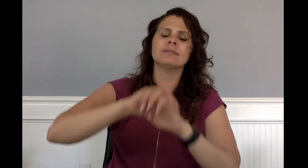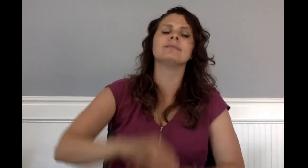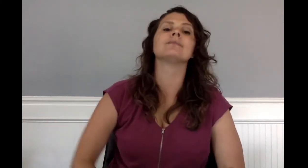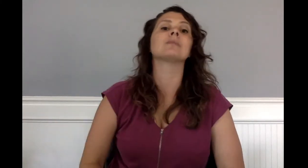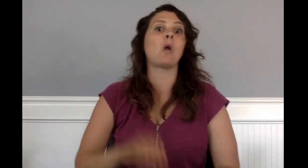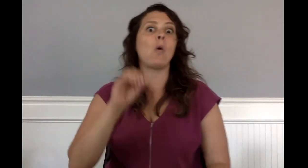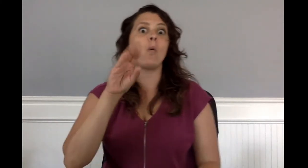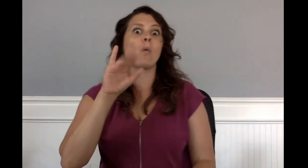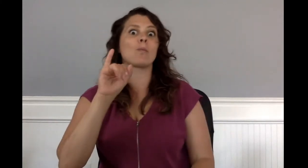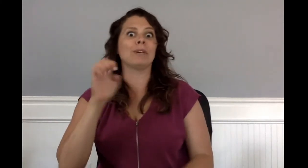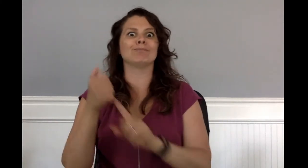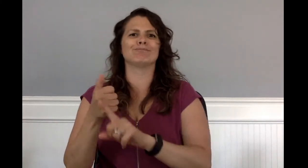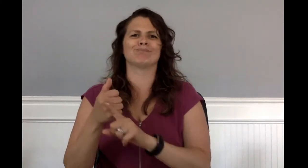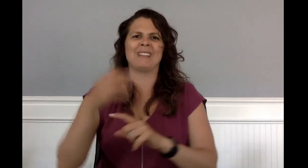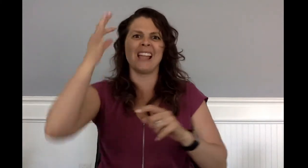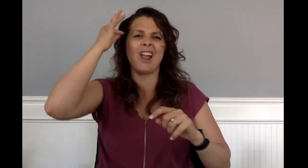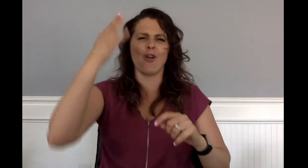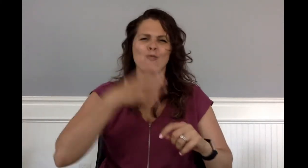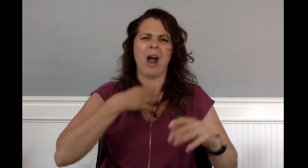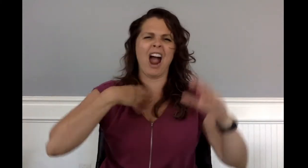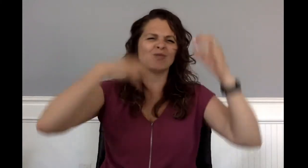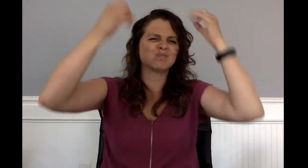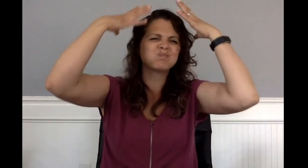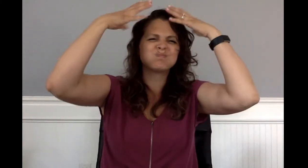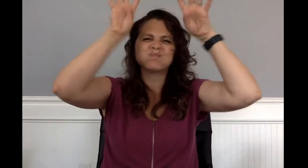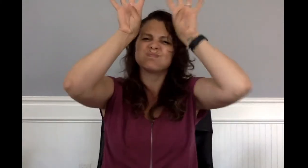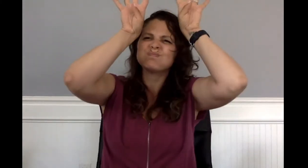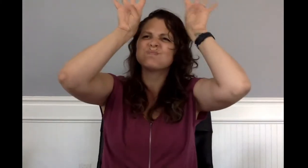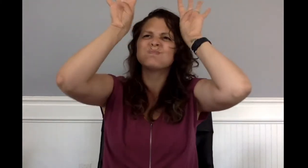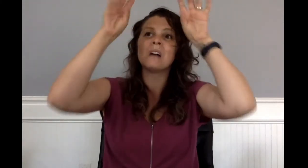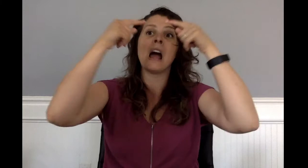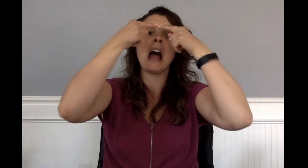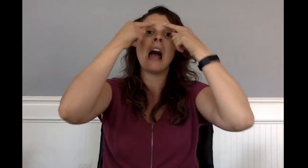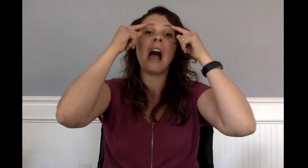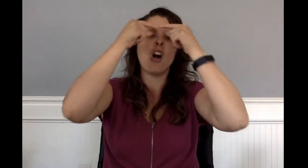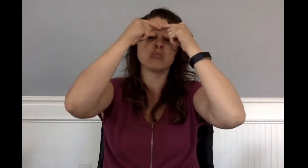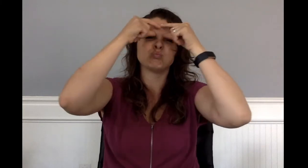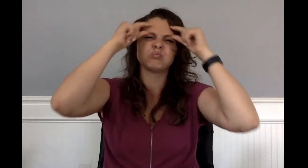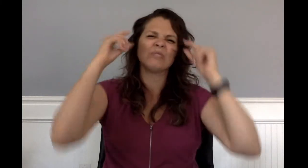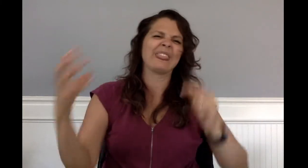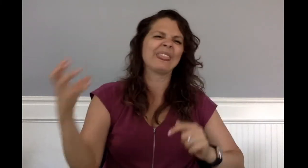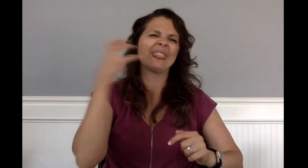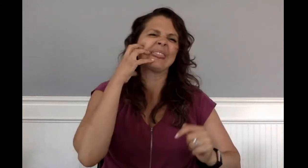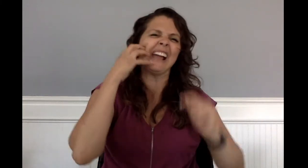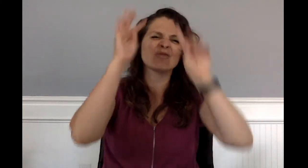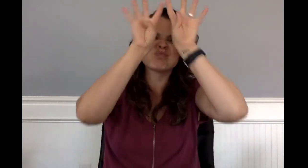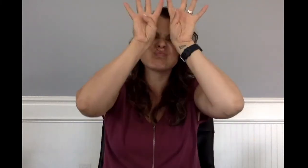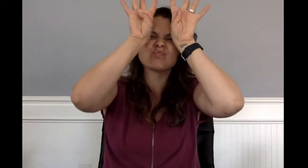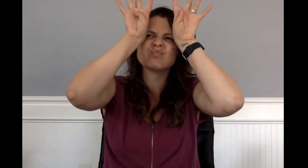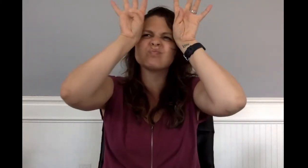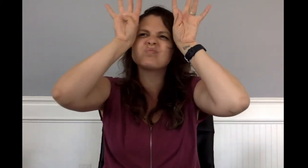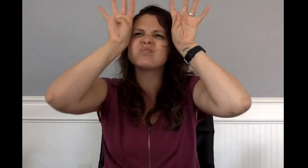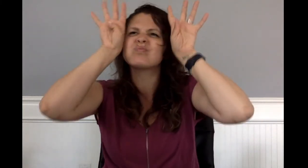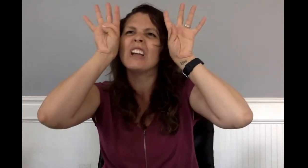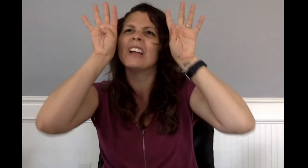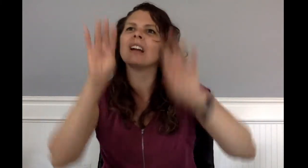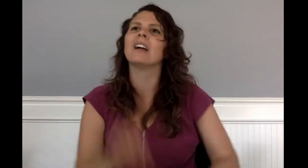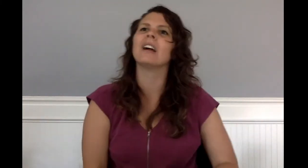Obie had wild, white hair with eyebrows just as wild and white.